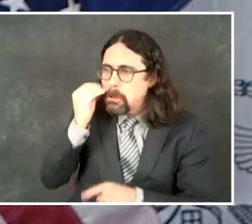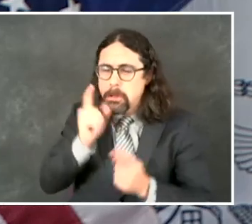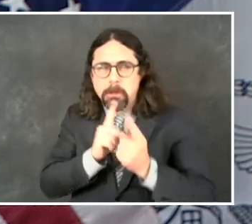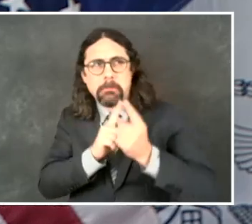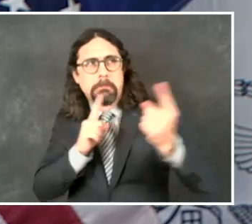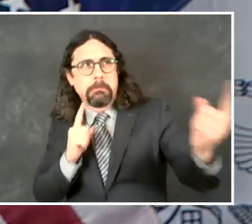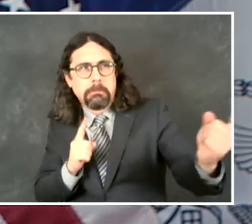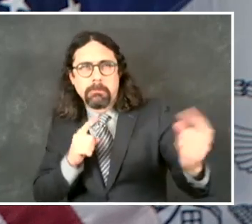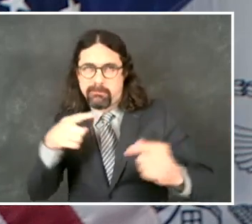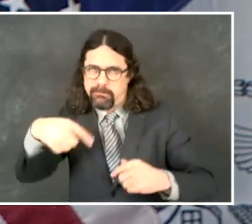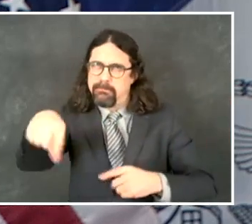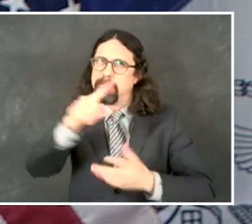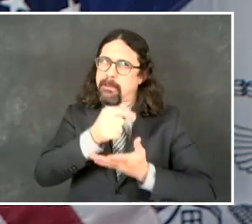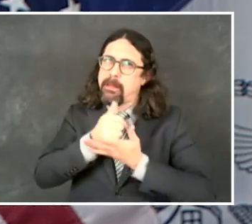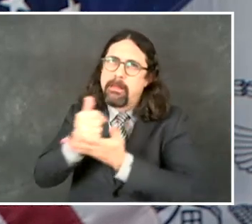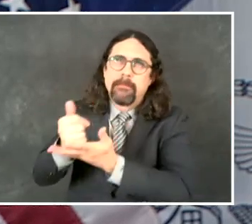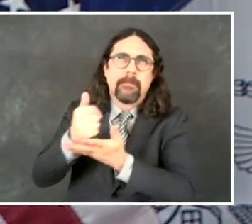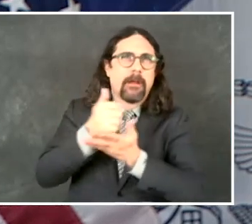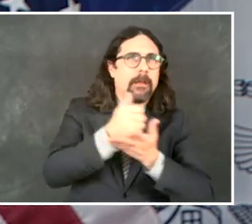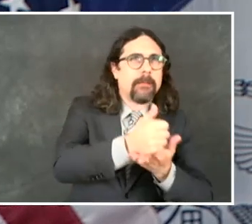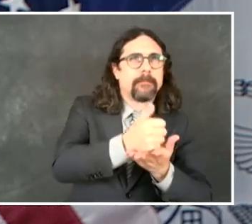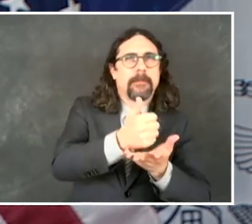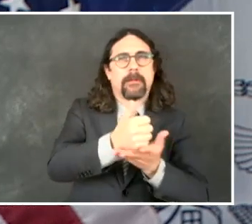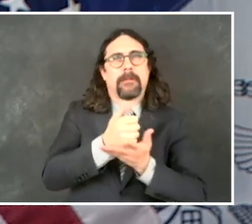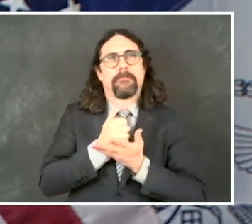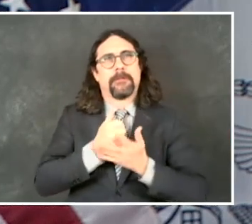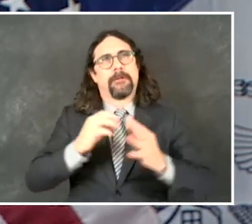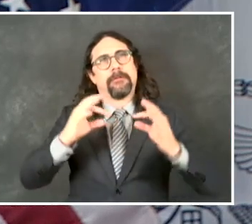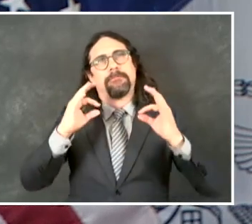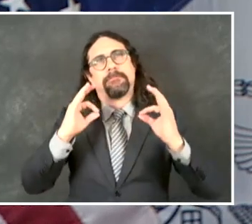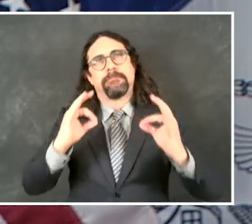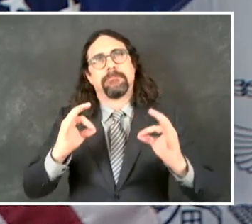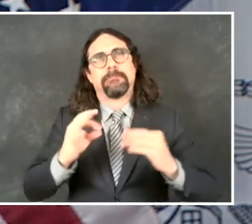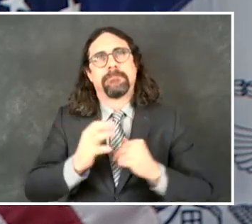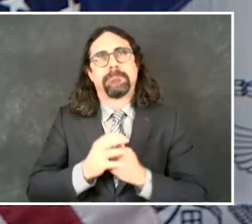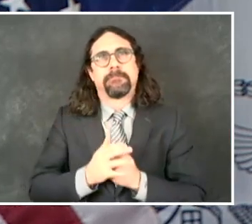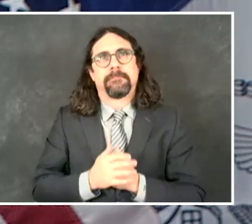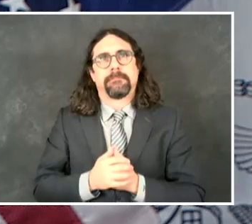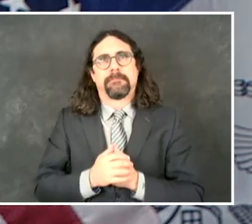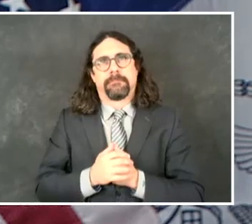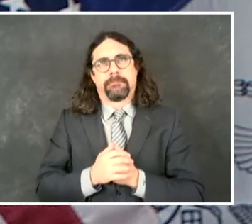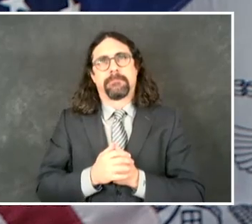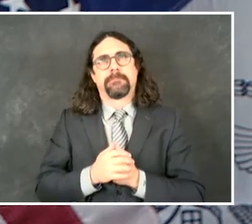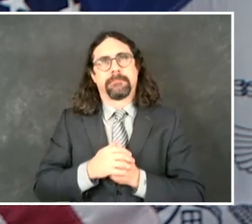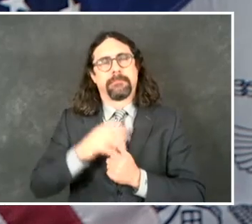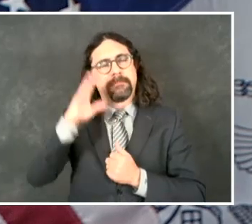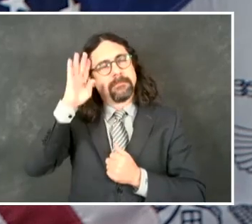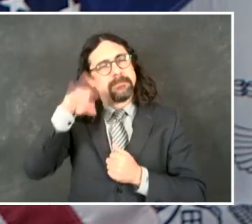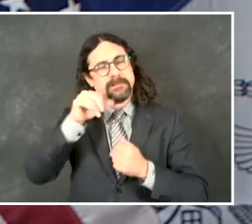DISTANCING, THE SHELTER IN PLACE OLA OTHR.E IT'S BENE ABSOLUTELY OUTSTANDING, BUT IT'S NT OEY,AS AND IT'S TAKING A